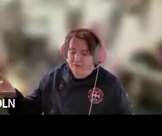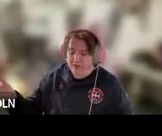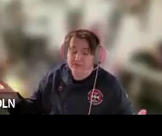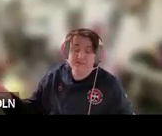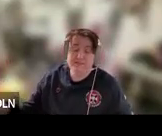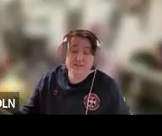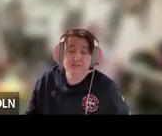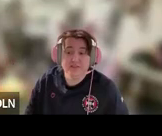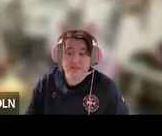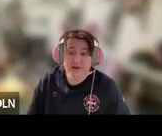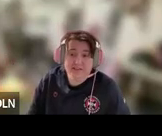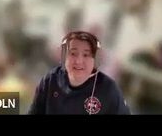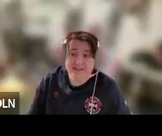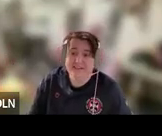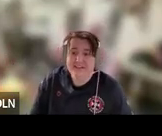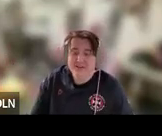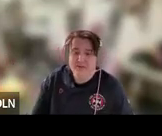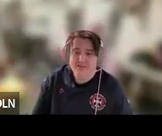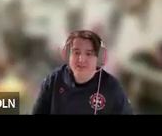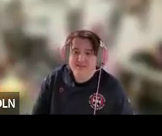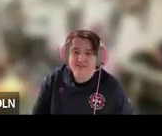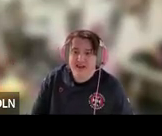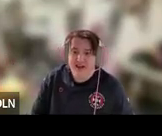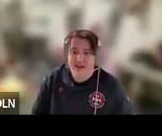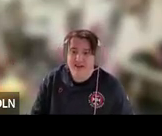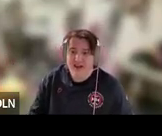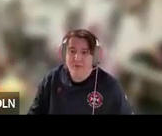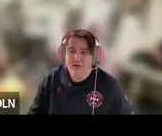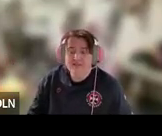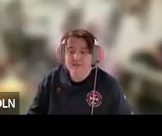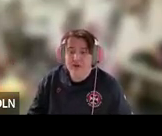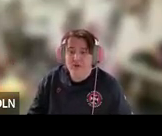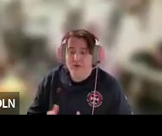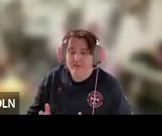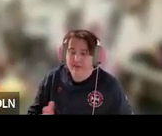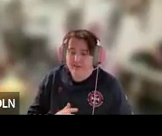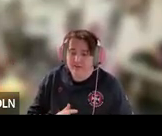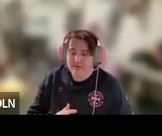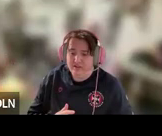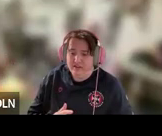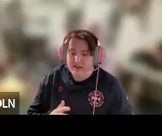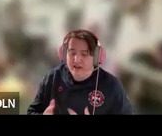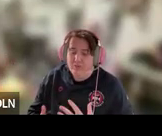I use them as the service they're intended, which is I wanted to know if they could